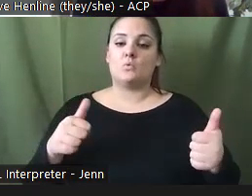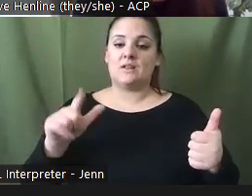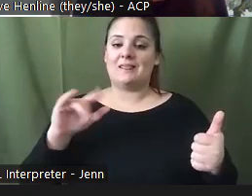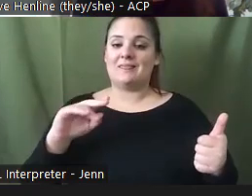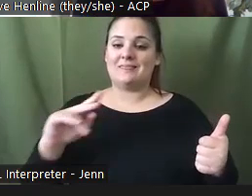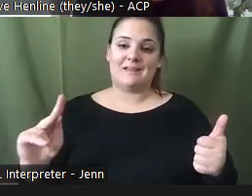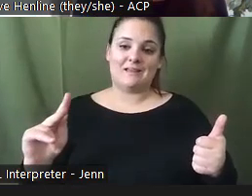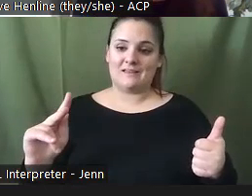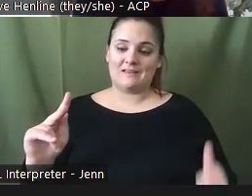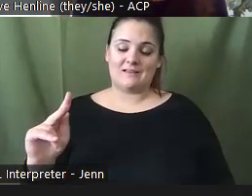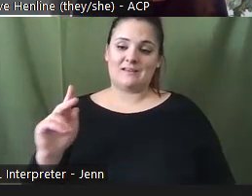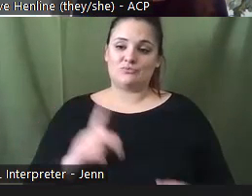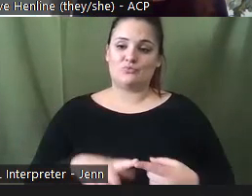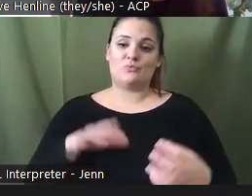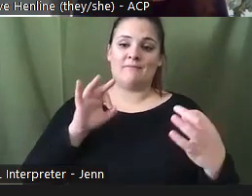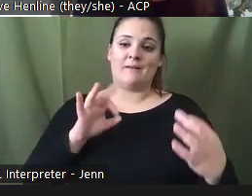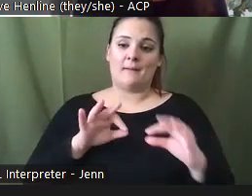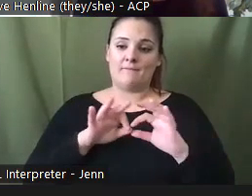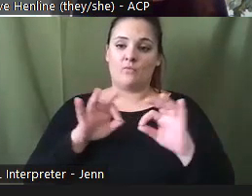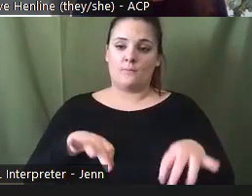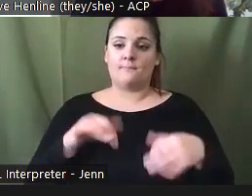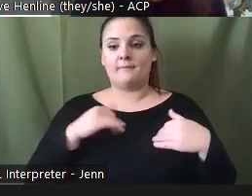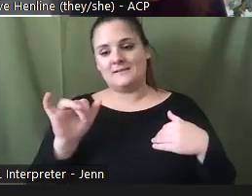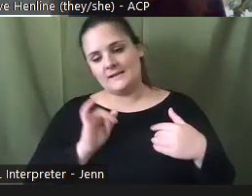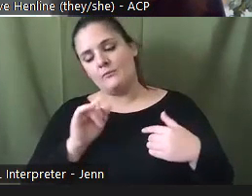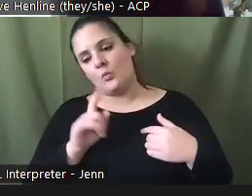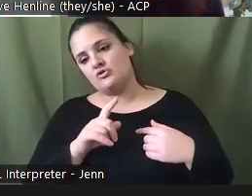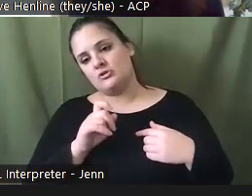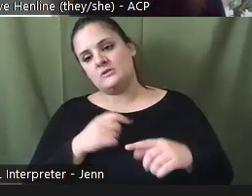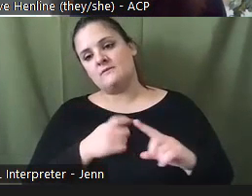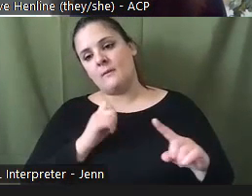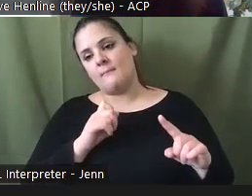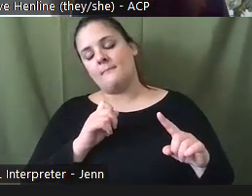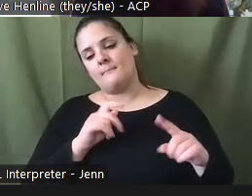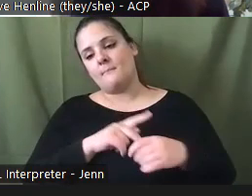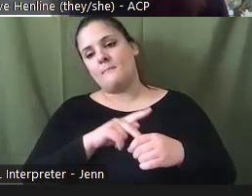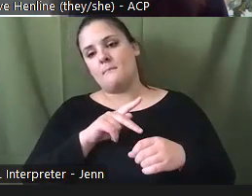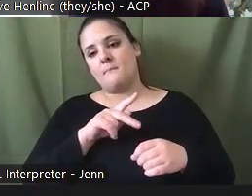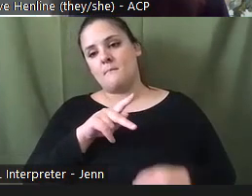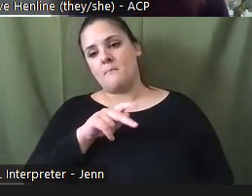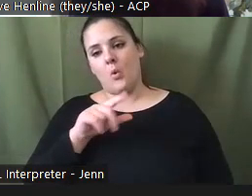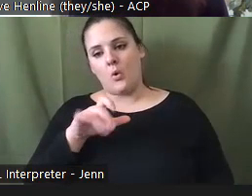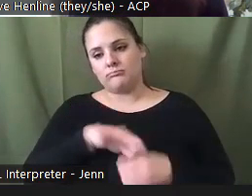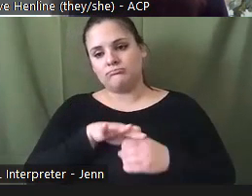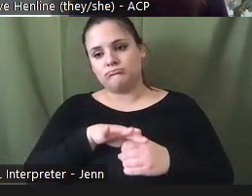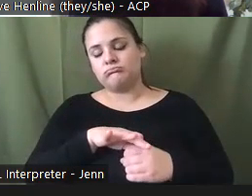the feedback form, which has the same questions as the poll, I just put that into the chat. So that is